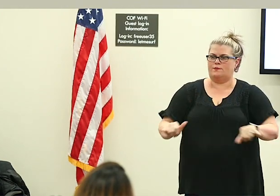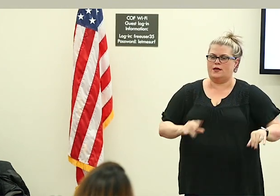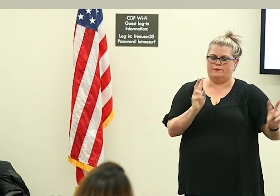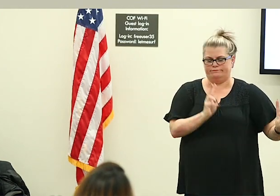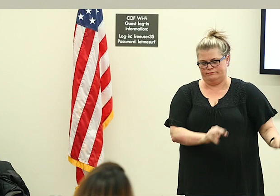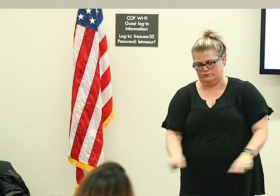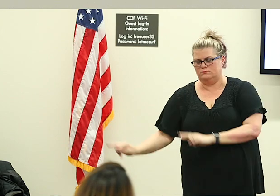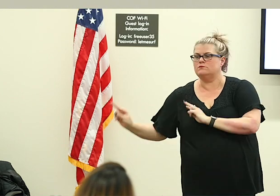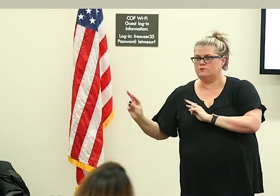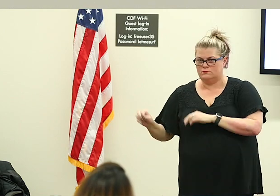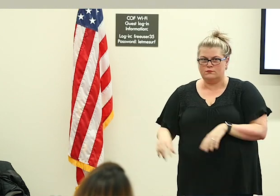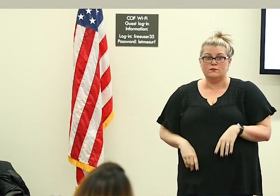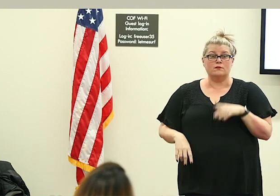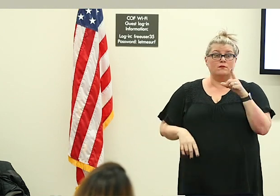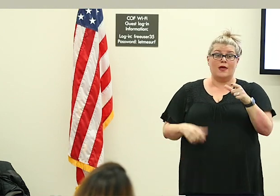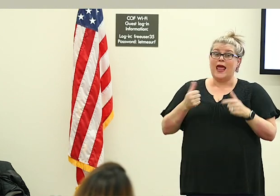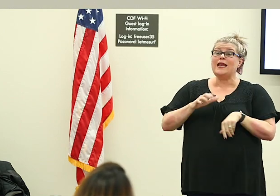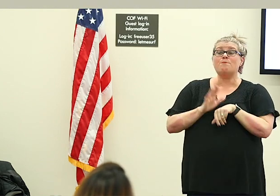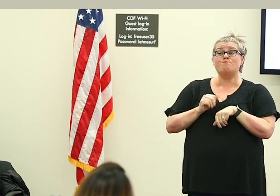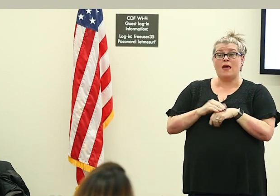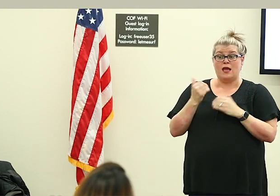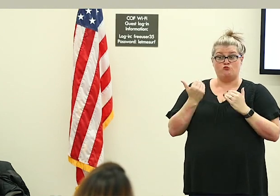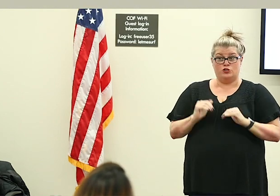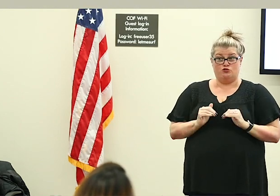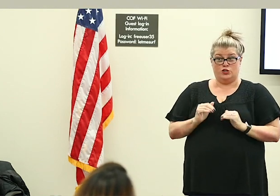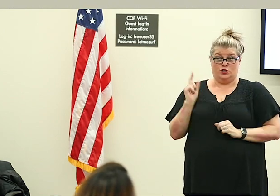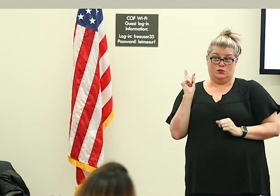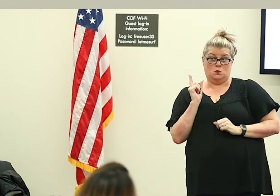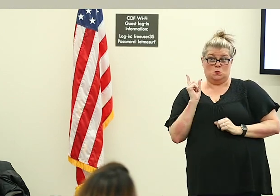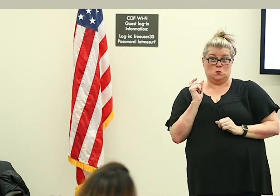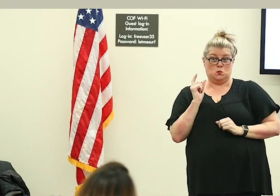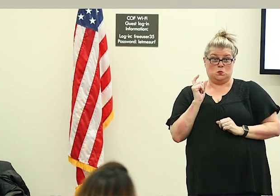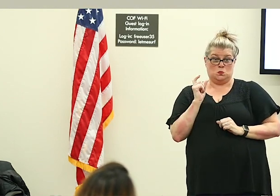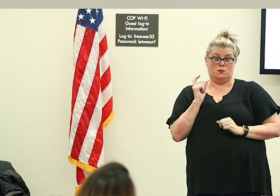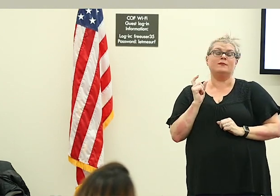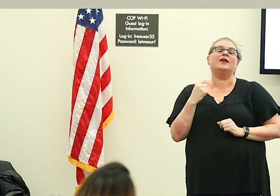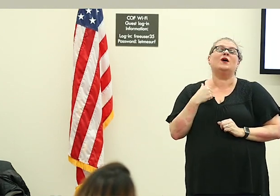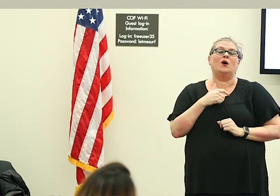[Female Attendee] Okay, thank you. Are there any pet restrictions? There are pet restrictions.